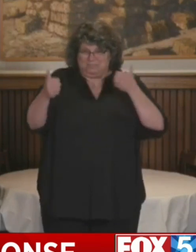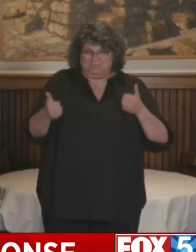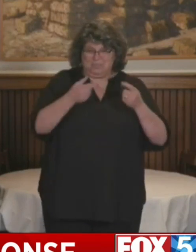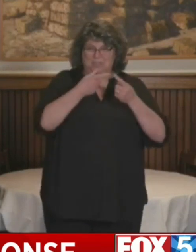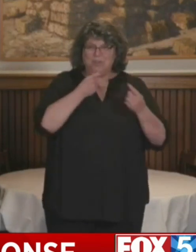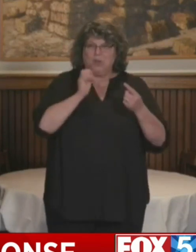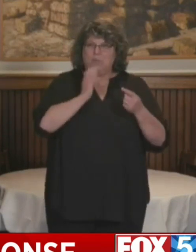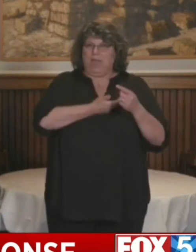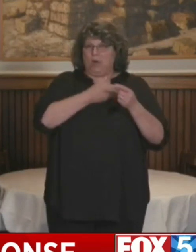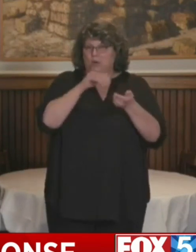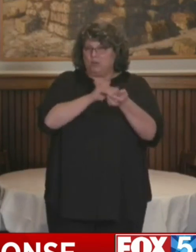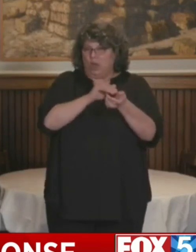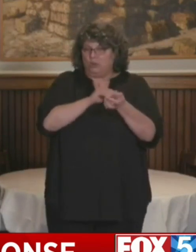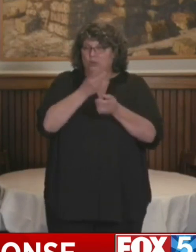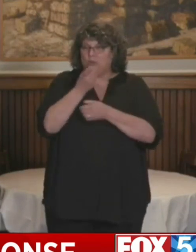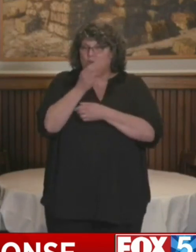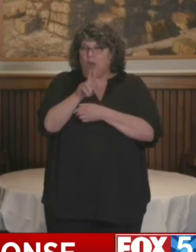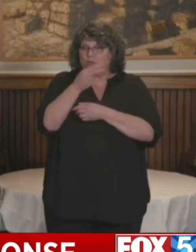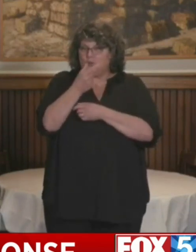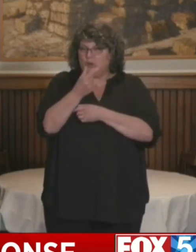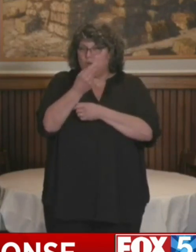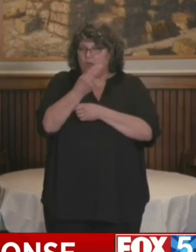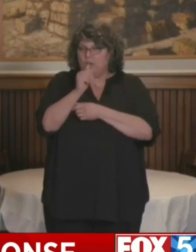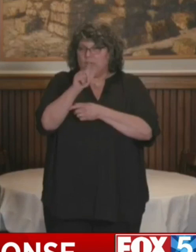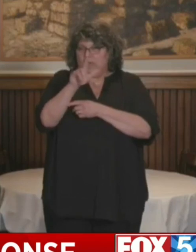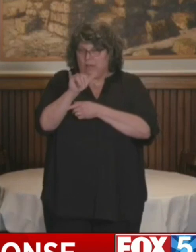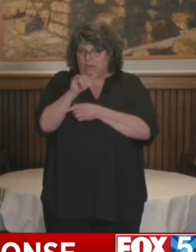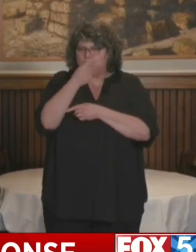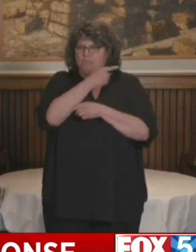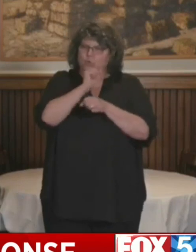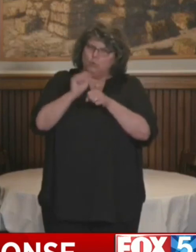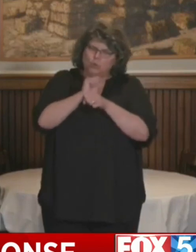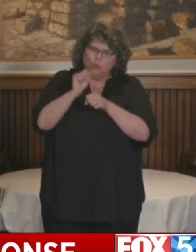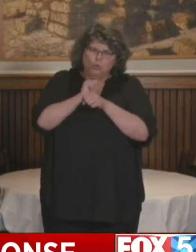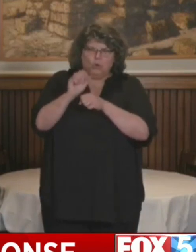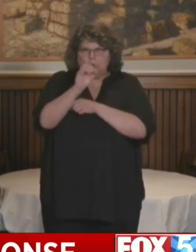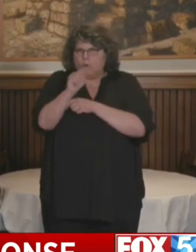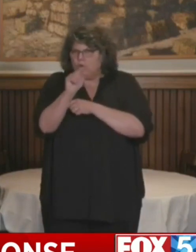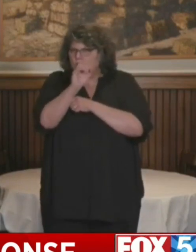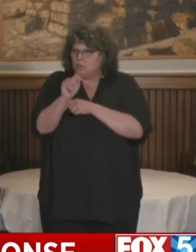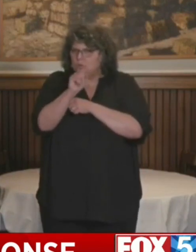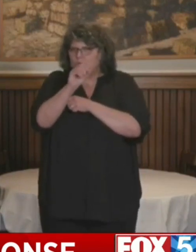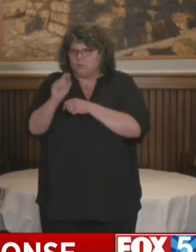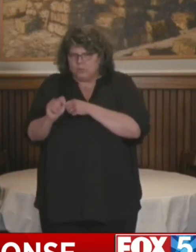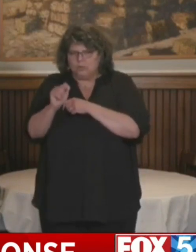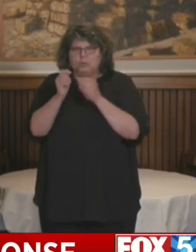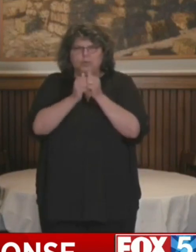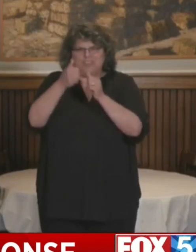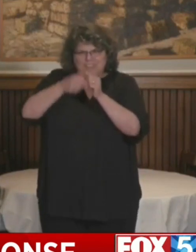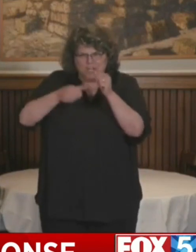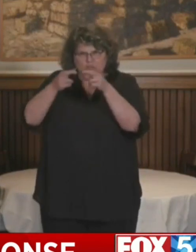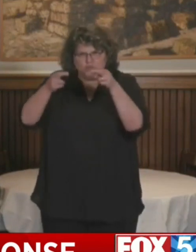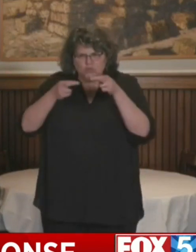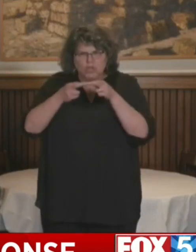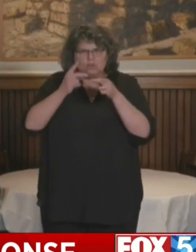STATEWIDE SO I BIN WELL I CONTINUE DOWN THIS PATH, BUT I'M SITTING HERE JUST 7 FEET